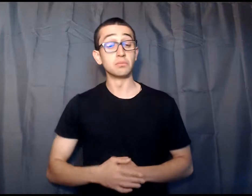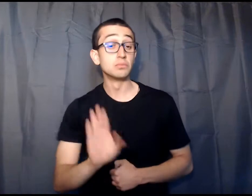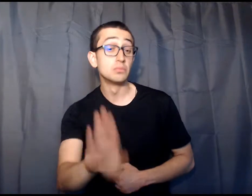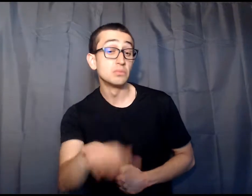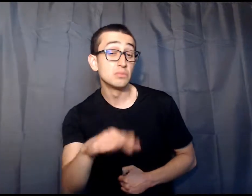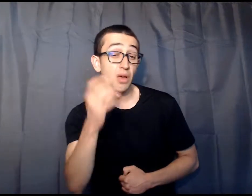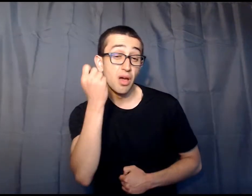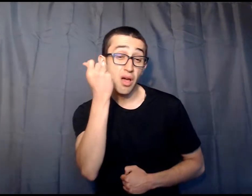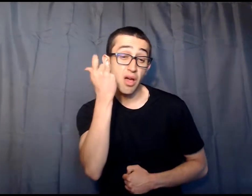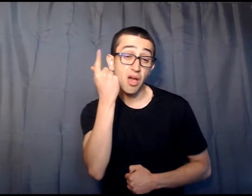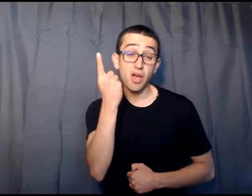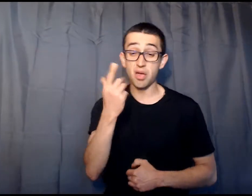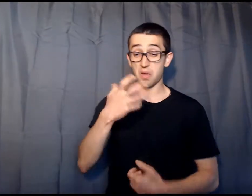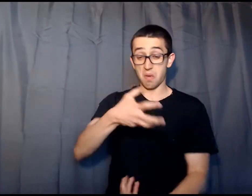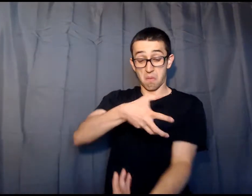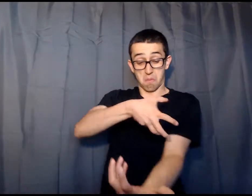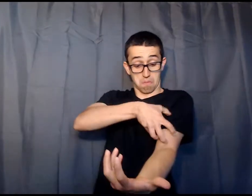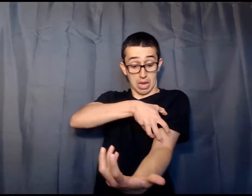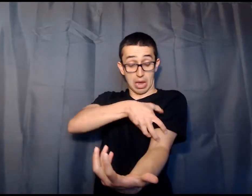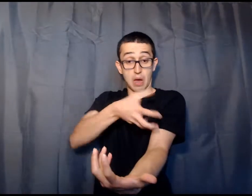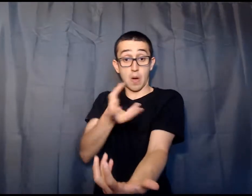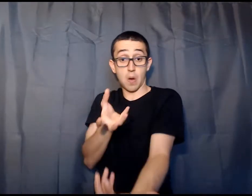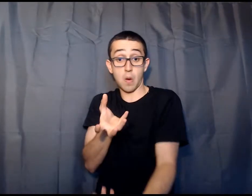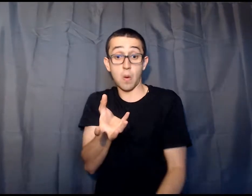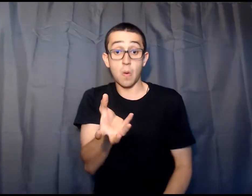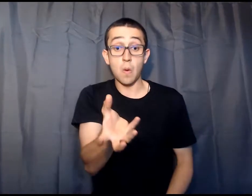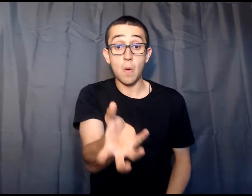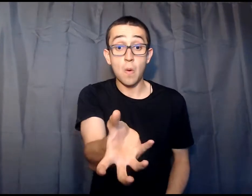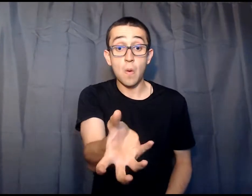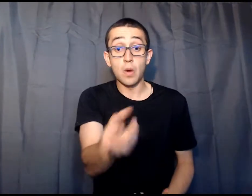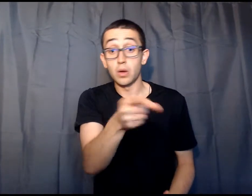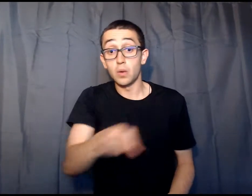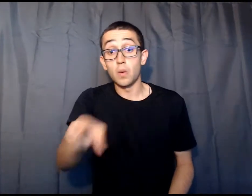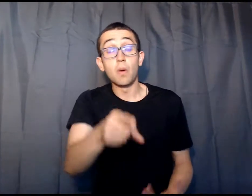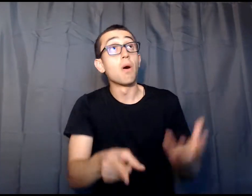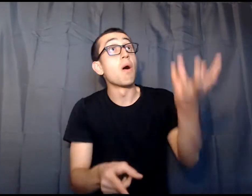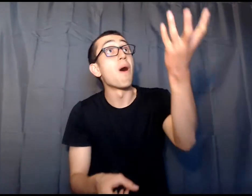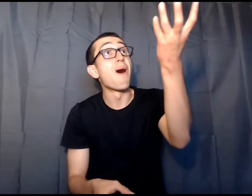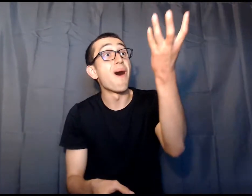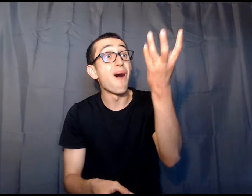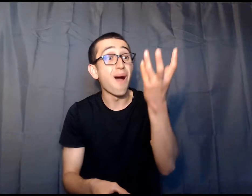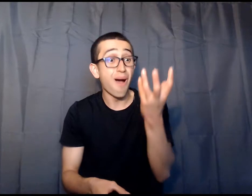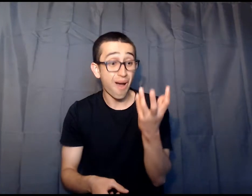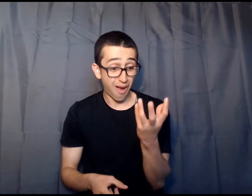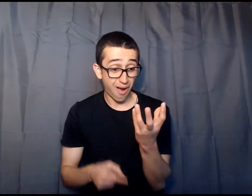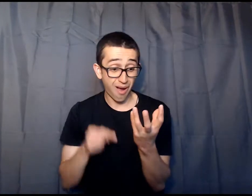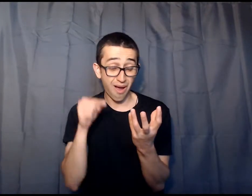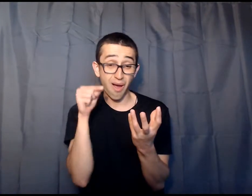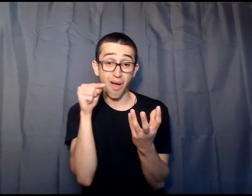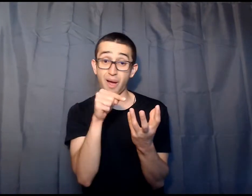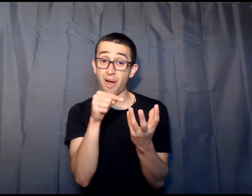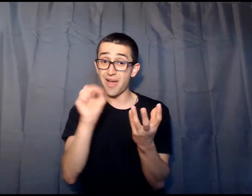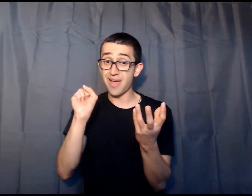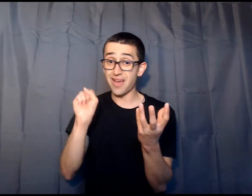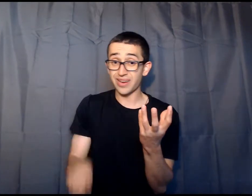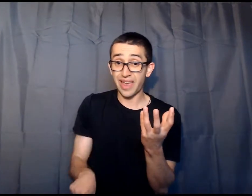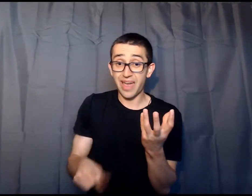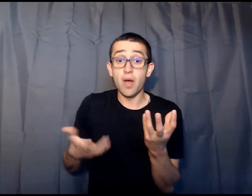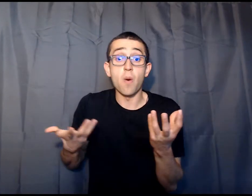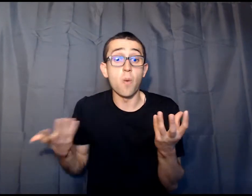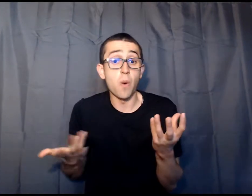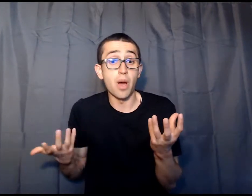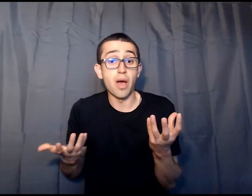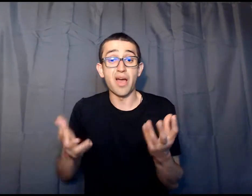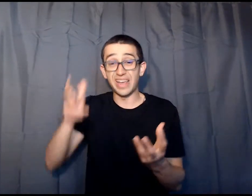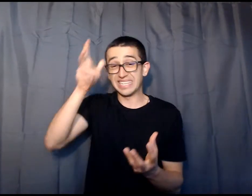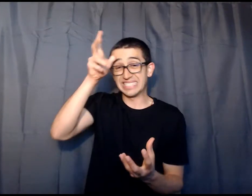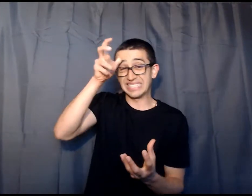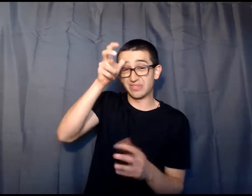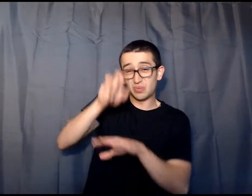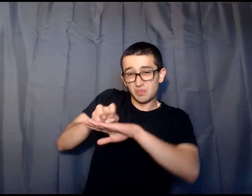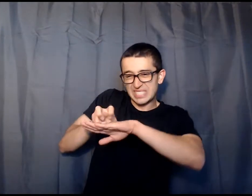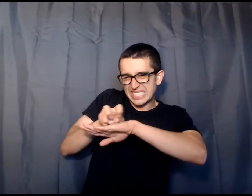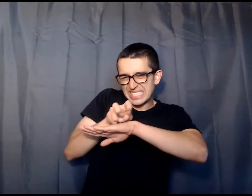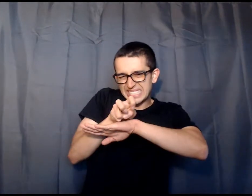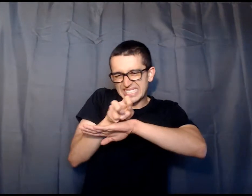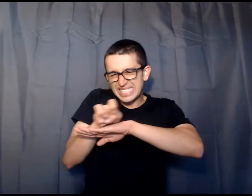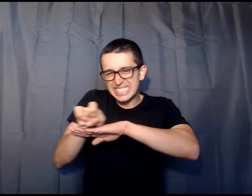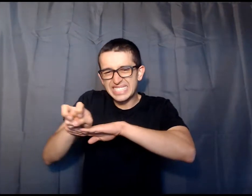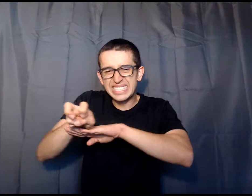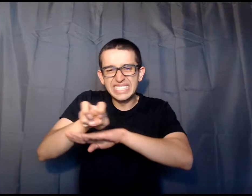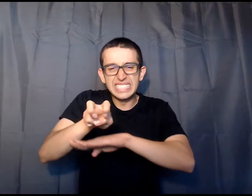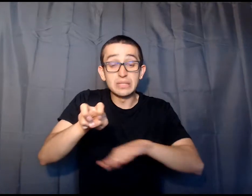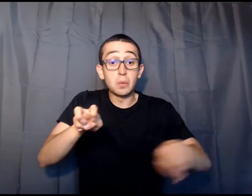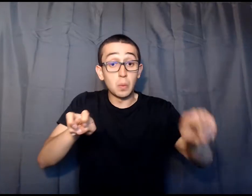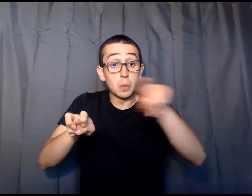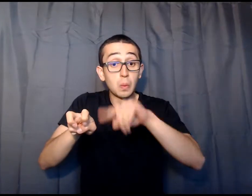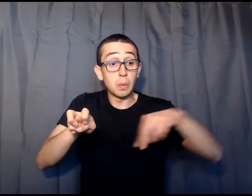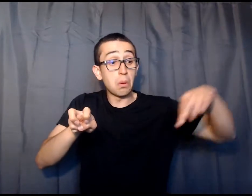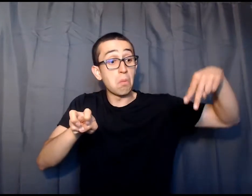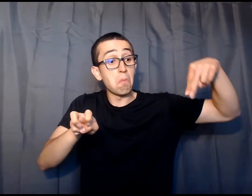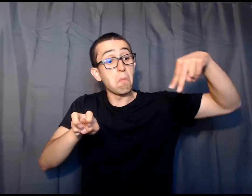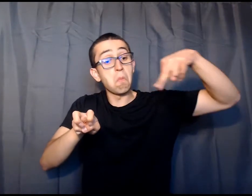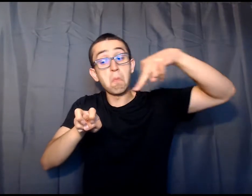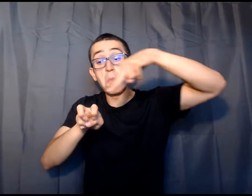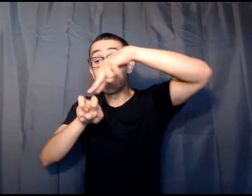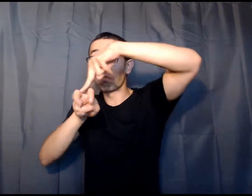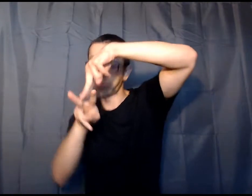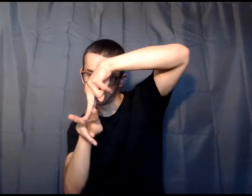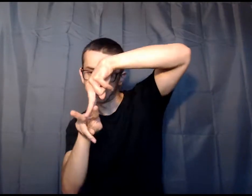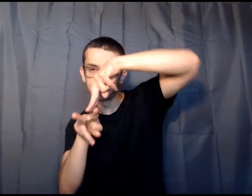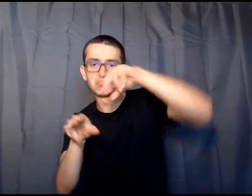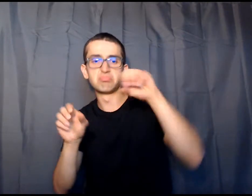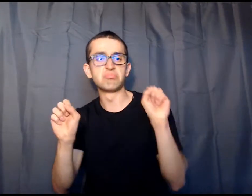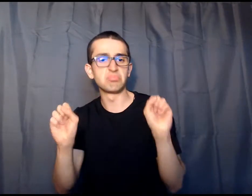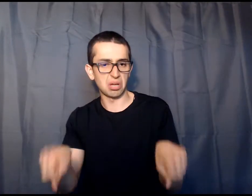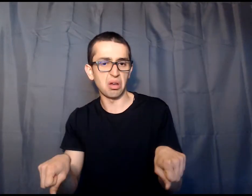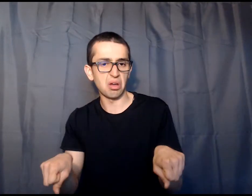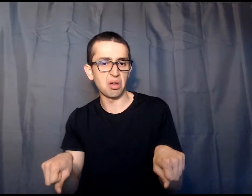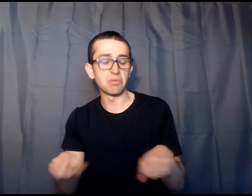Behold, I have given you the power to 'tread upon serpents' and scorpions